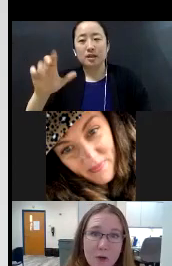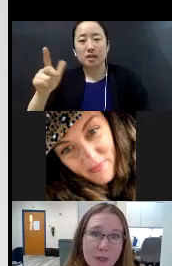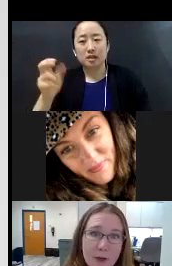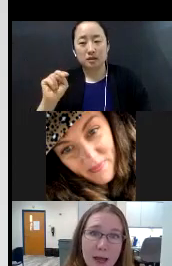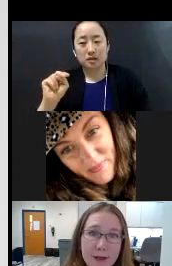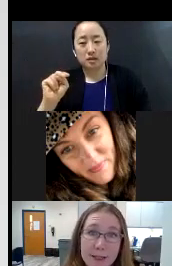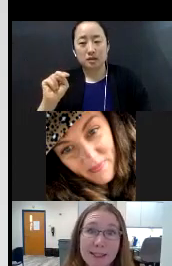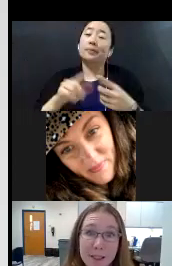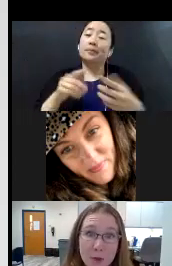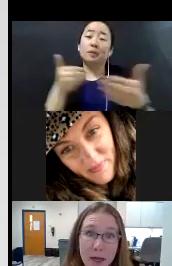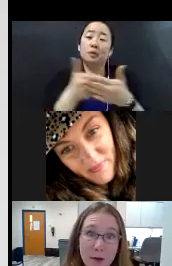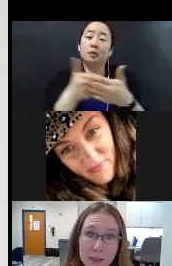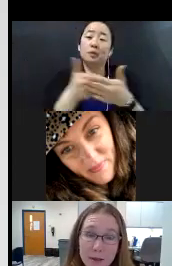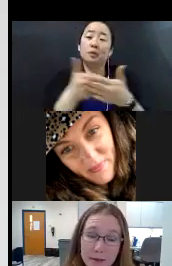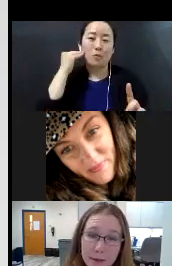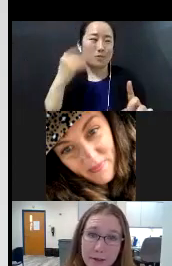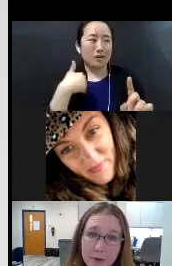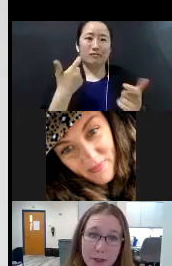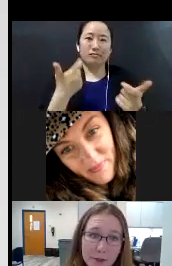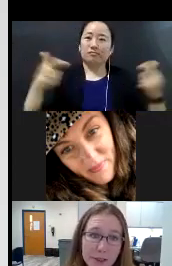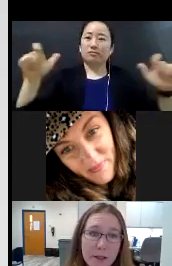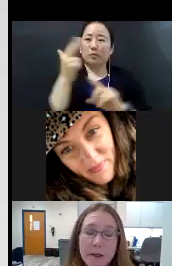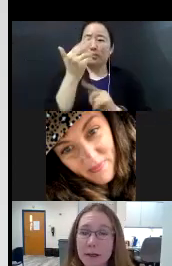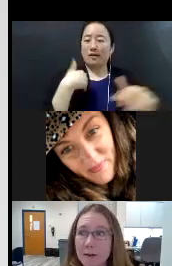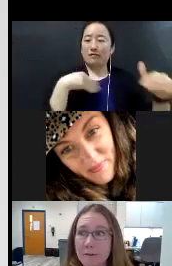HOTEL THAT HAS ACCESSIBLE HOUSING.